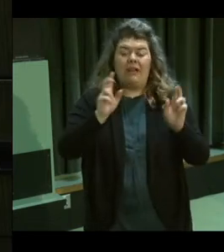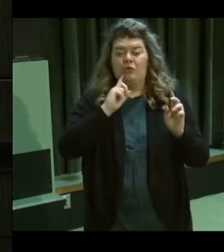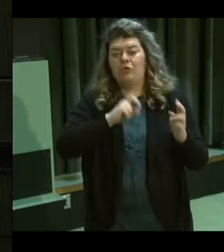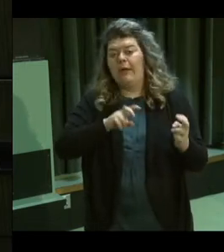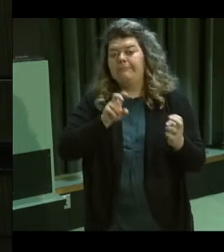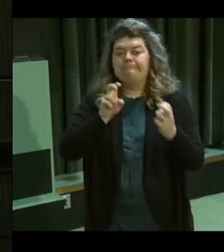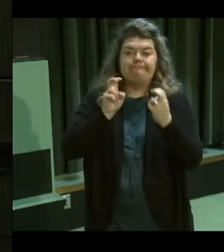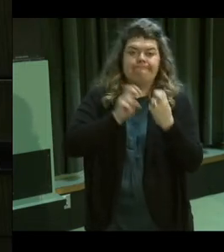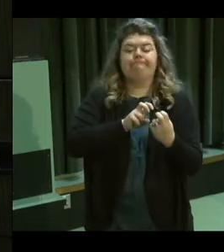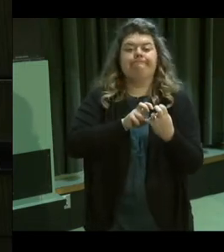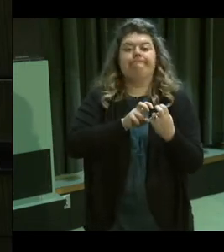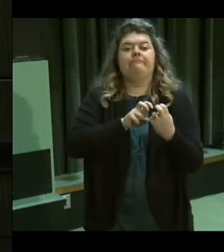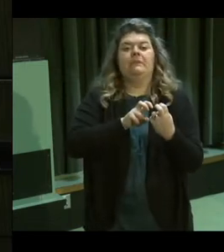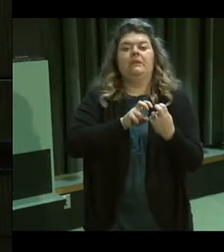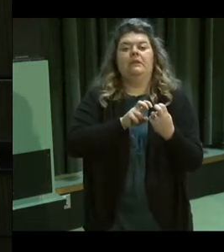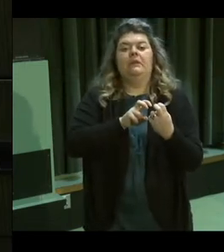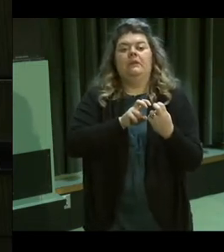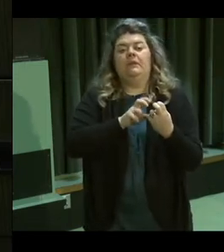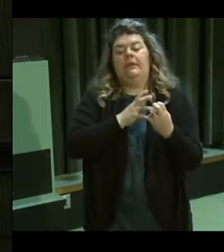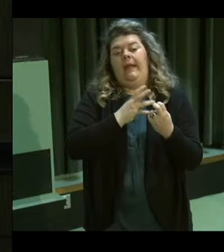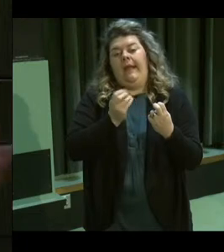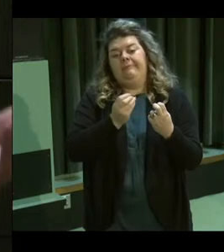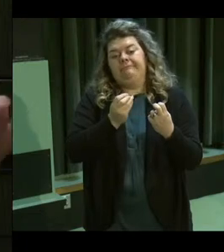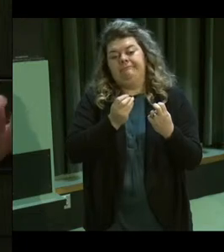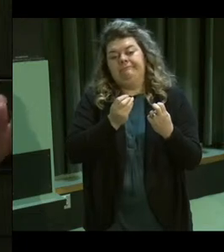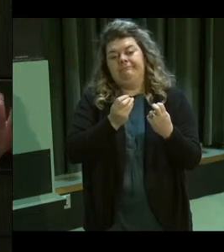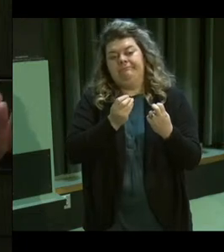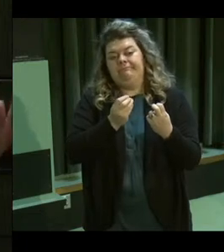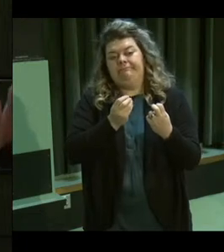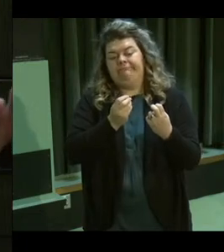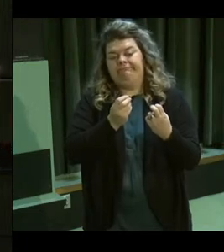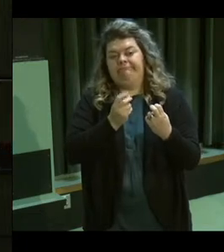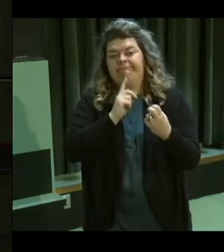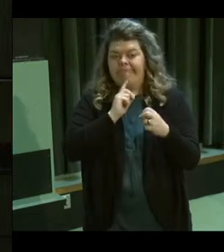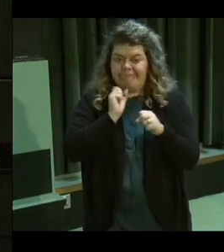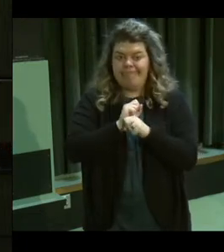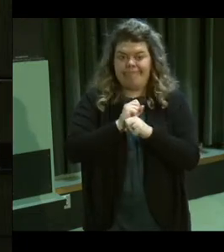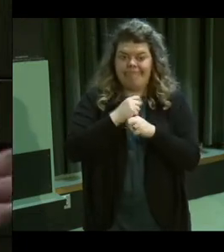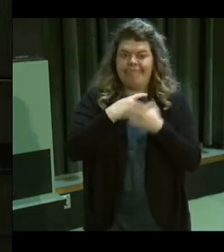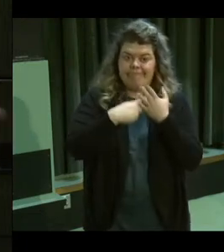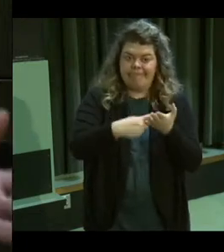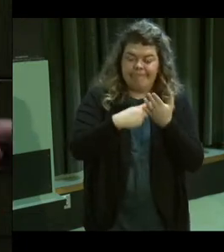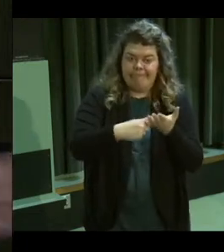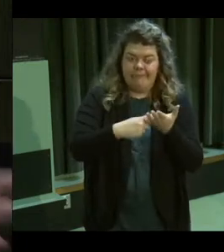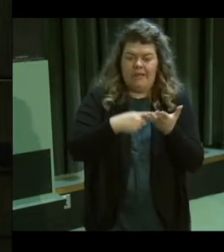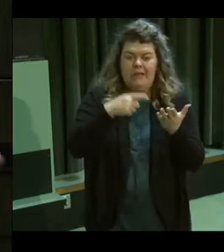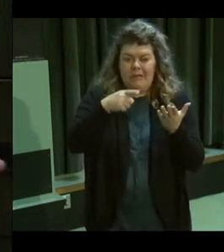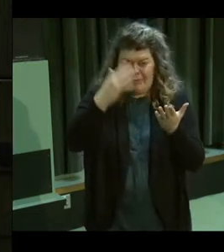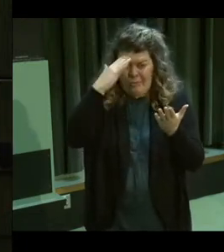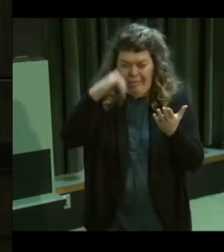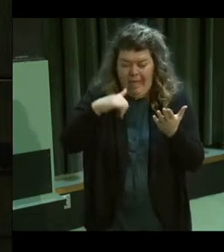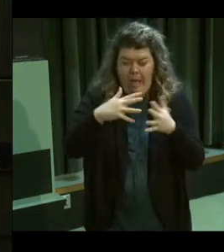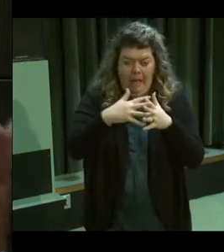down and, and, you know, I'm